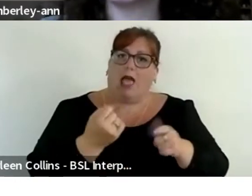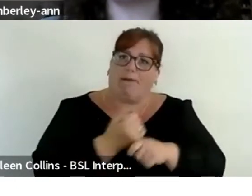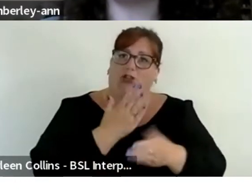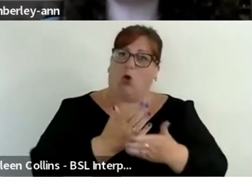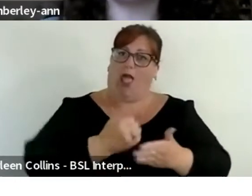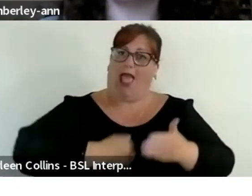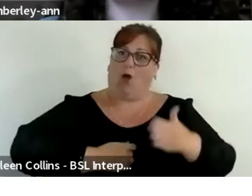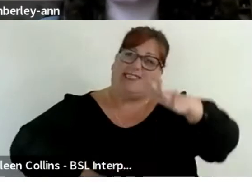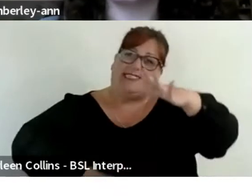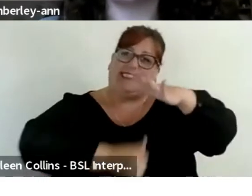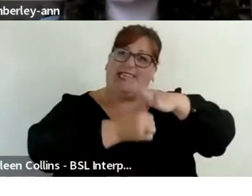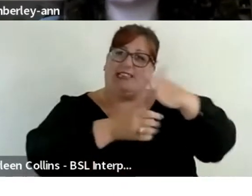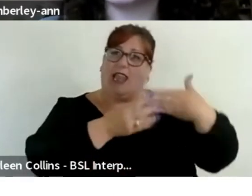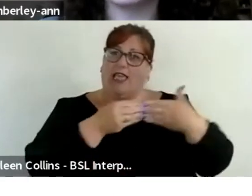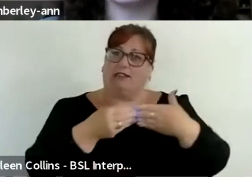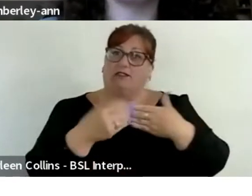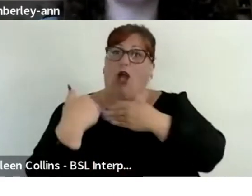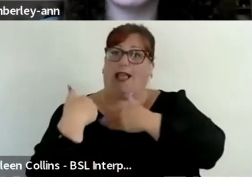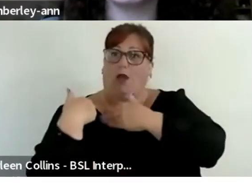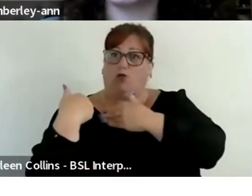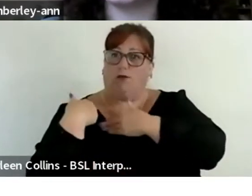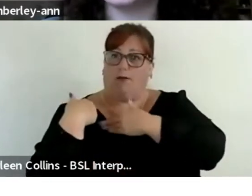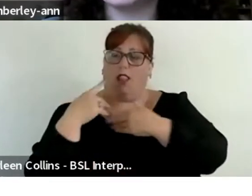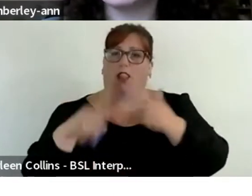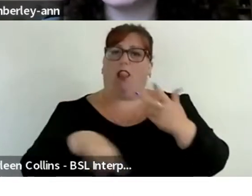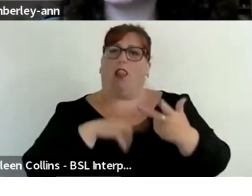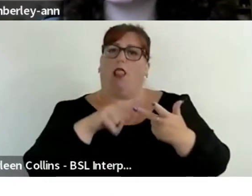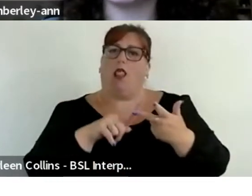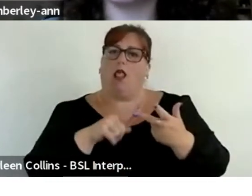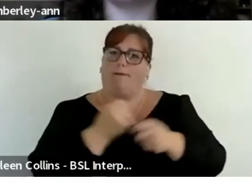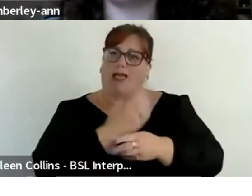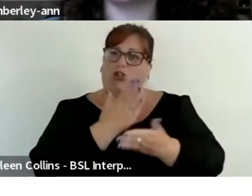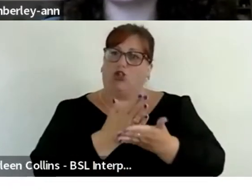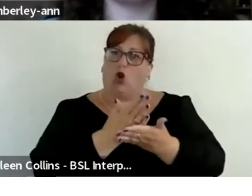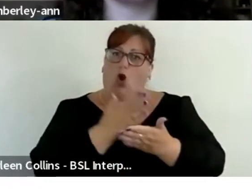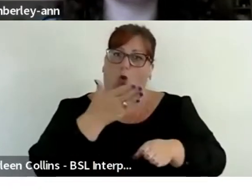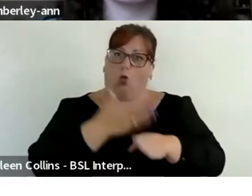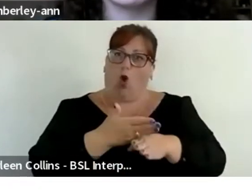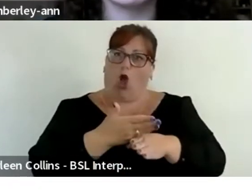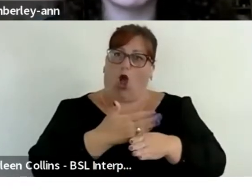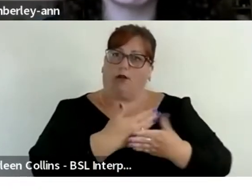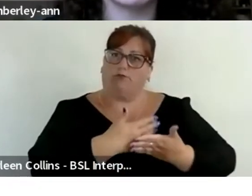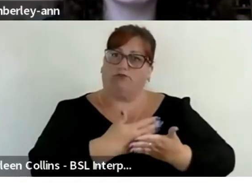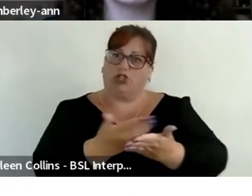Making sure that we are driving fair allocation of work and opportunities for people from diverse backgrounds.